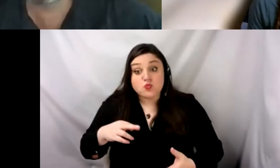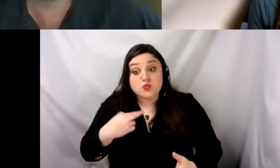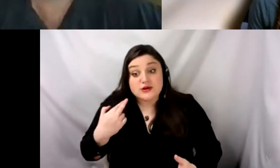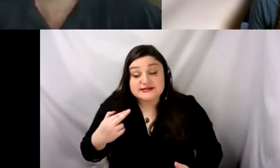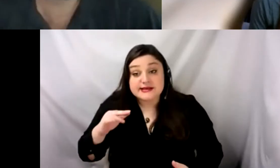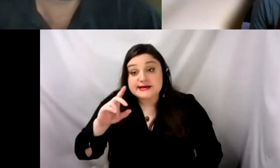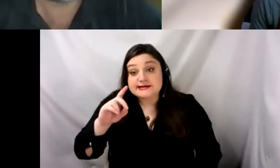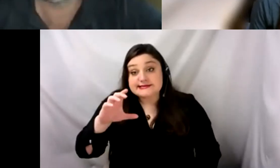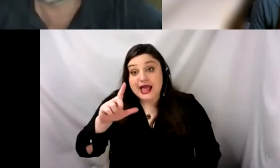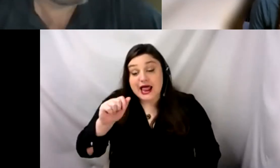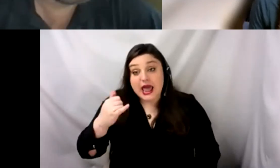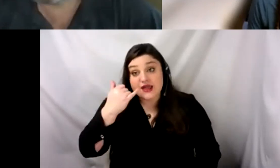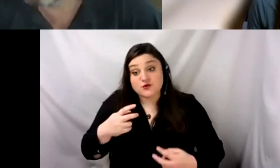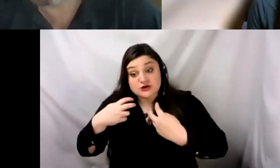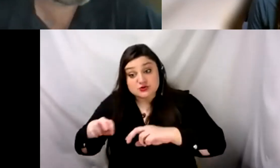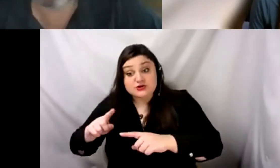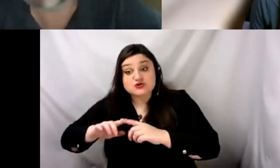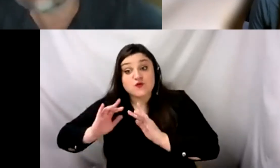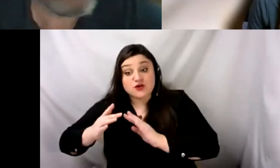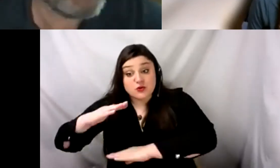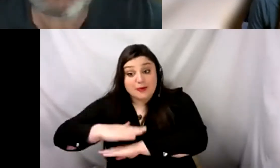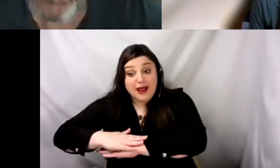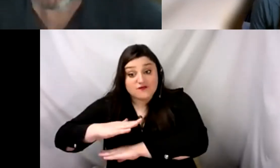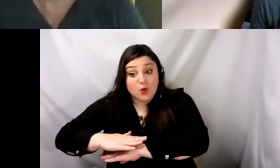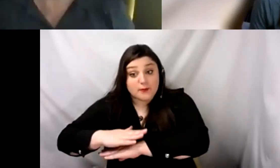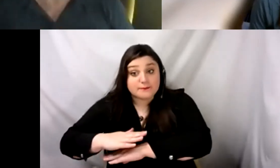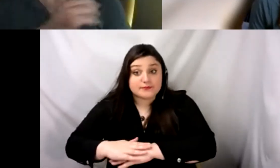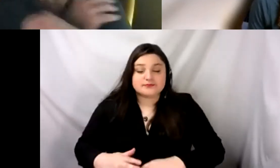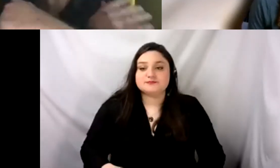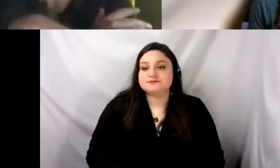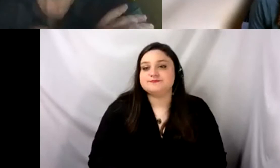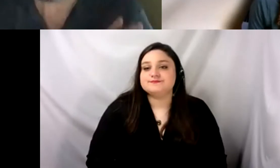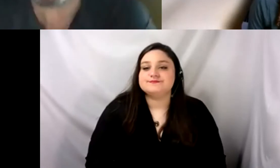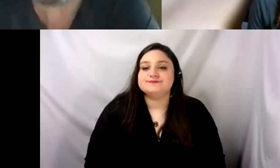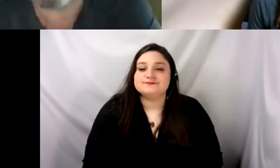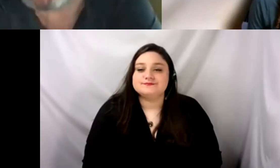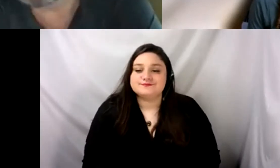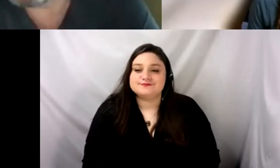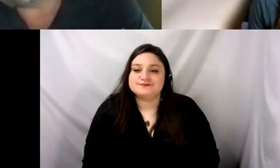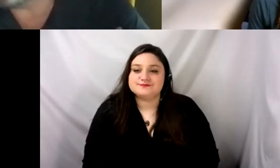all these changes? GONZALO: And I will add another question to that I was asked a few weeks